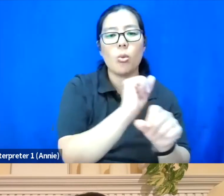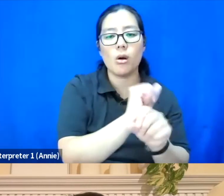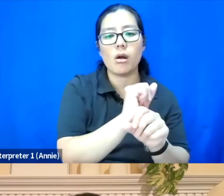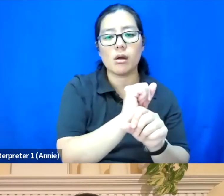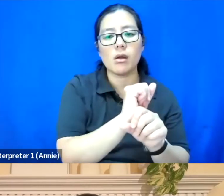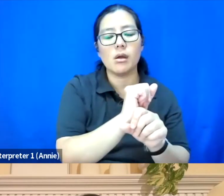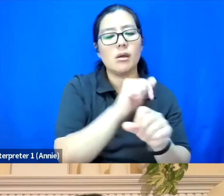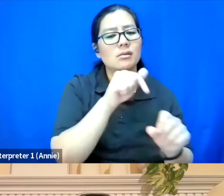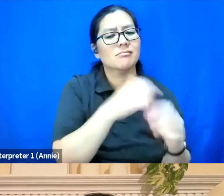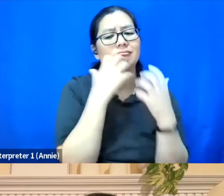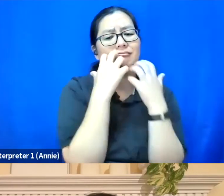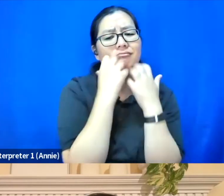It's a conversation.